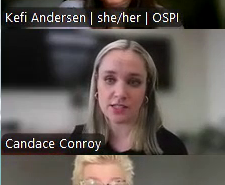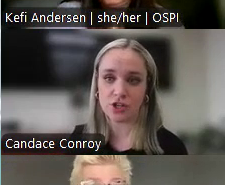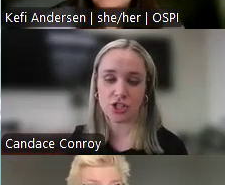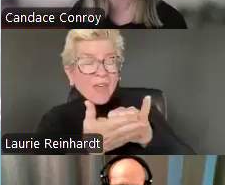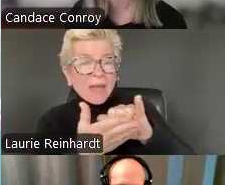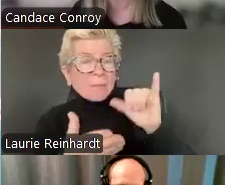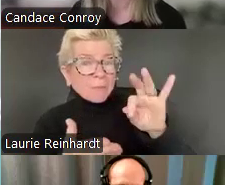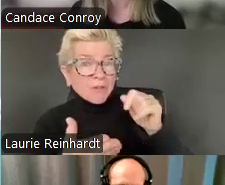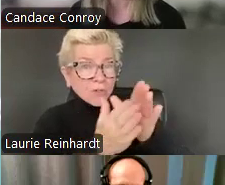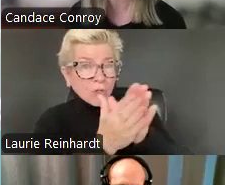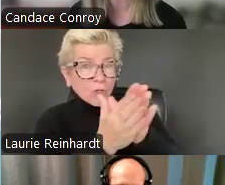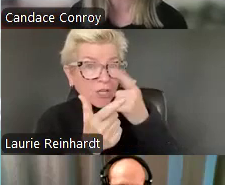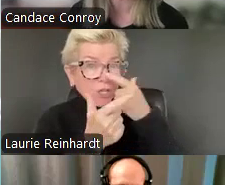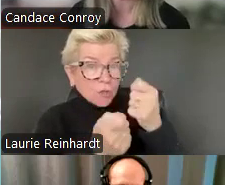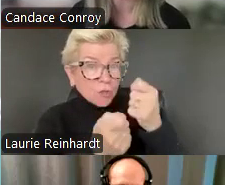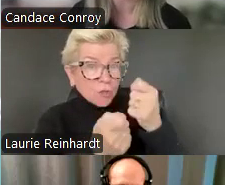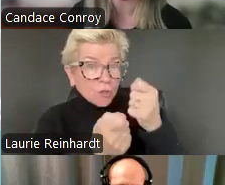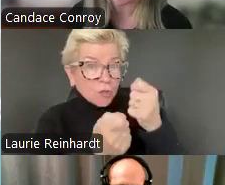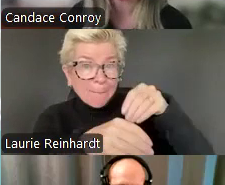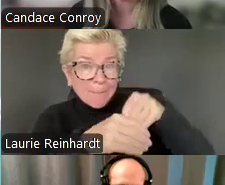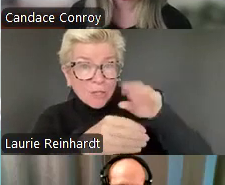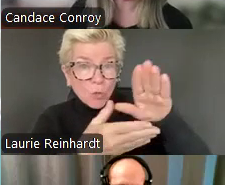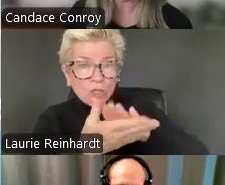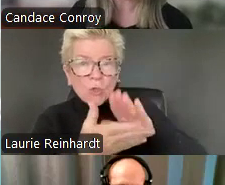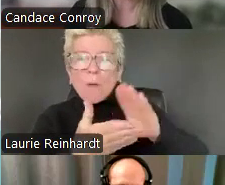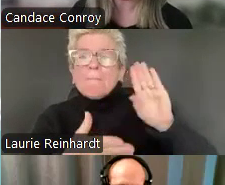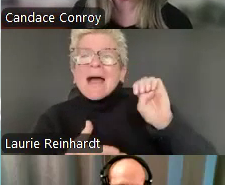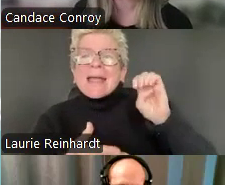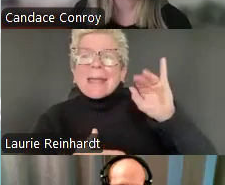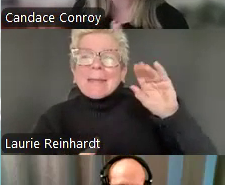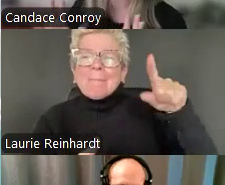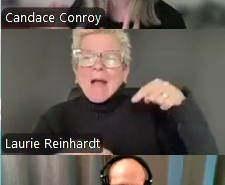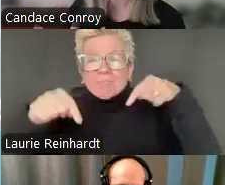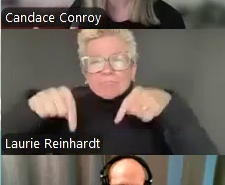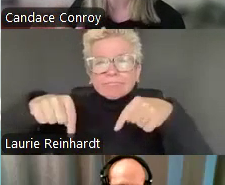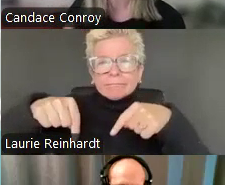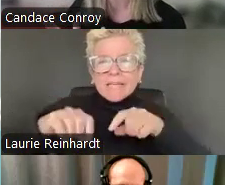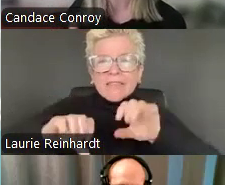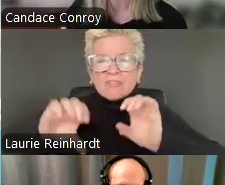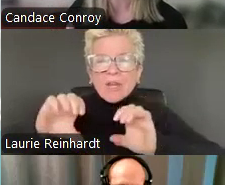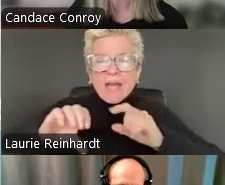Construction at your school, I'll drop my email in the chat. Our focus is Core Plus Construction,